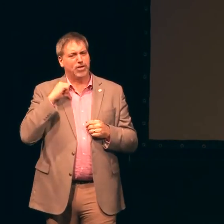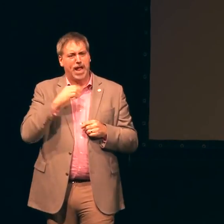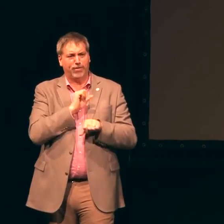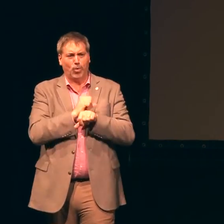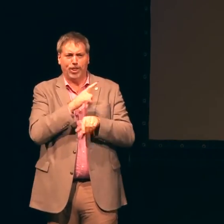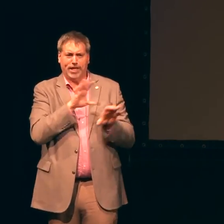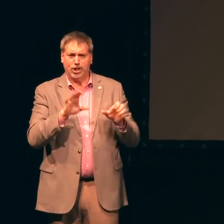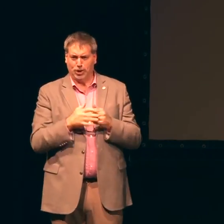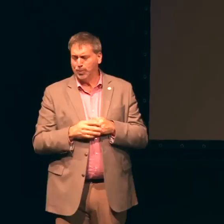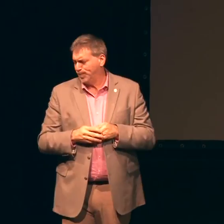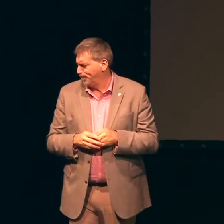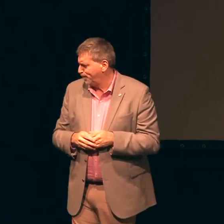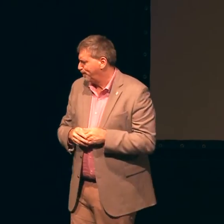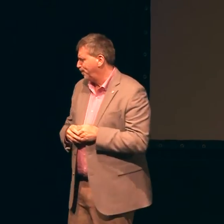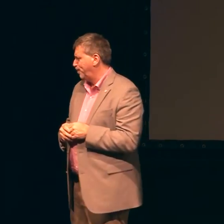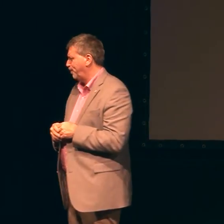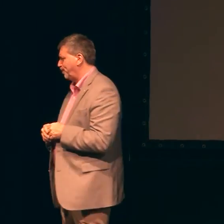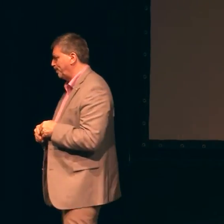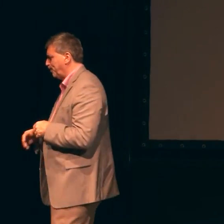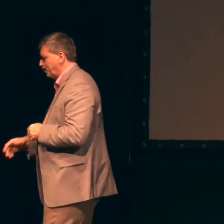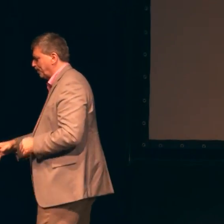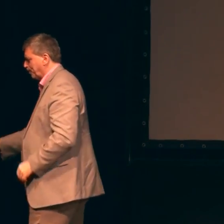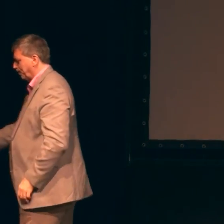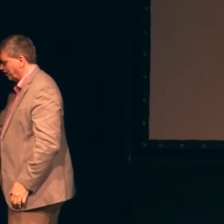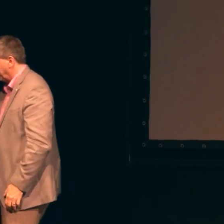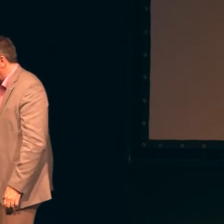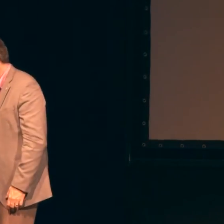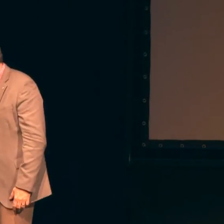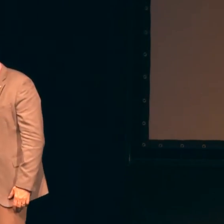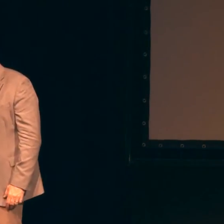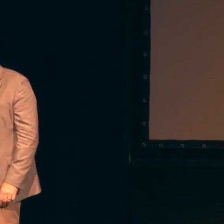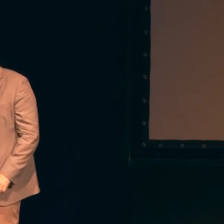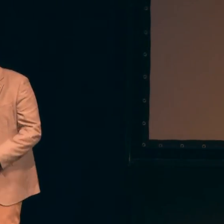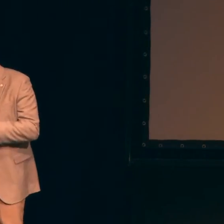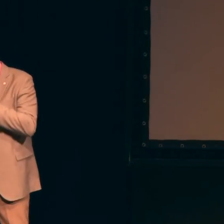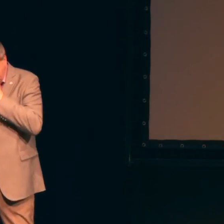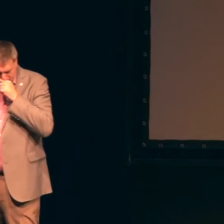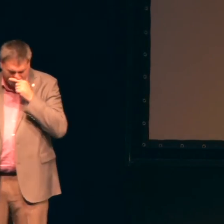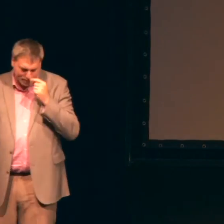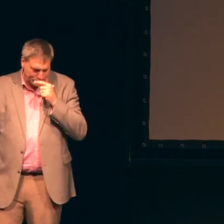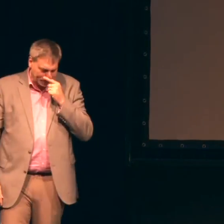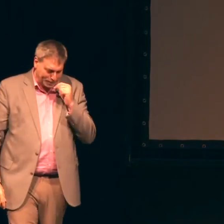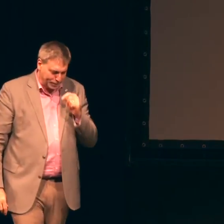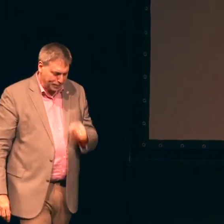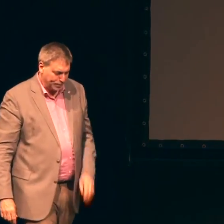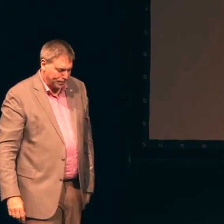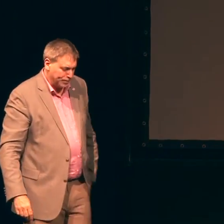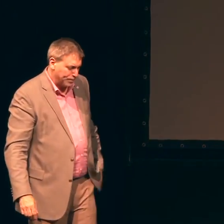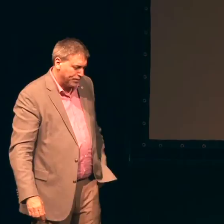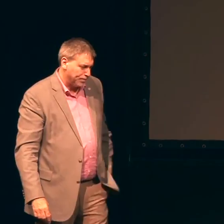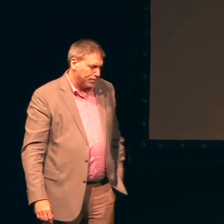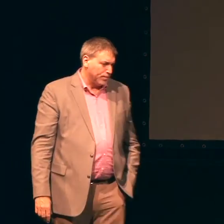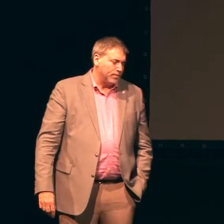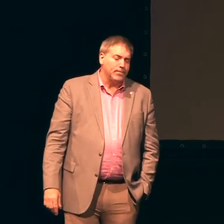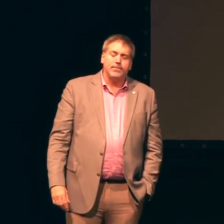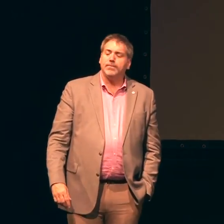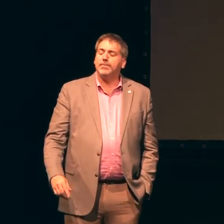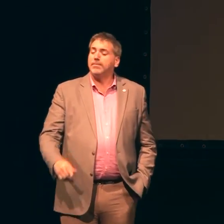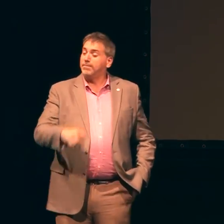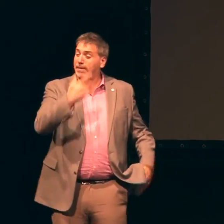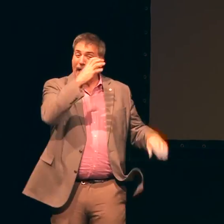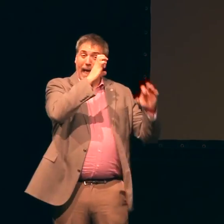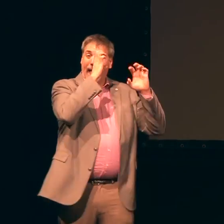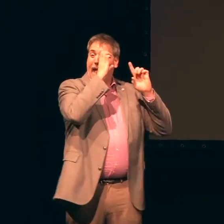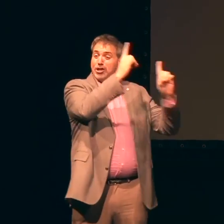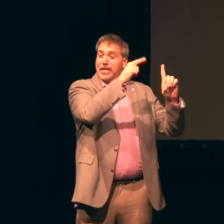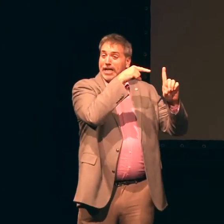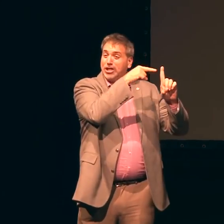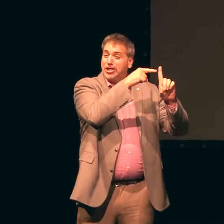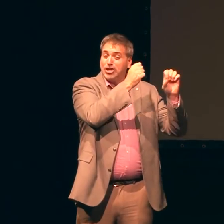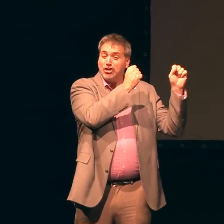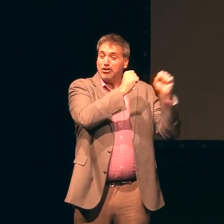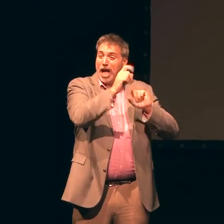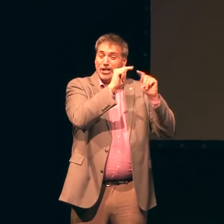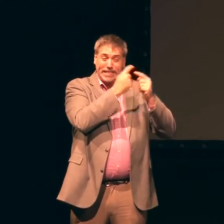team, I'm really proud of the work they do. And